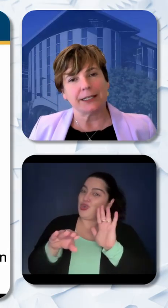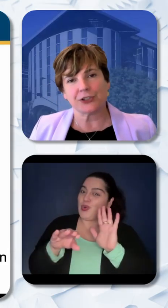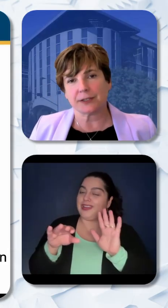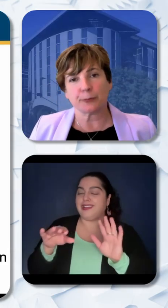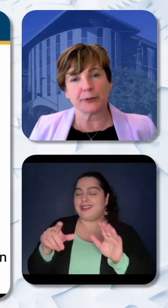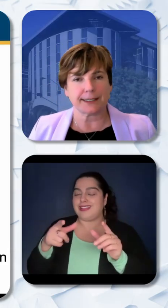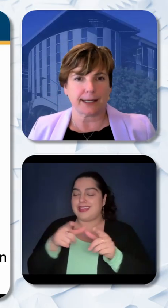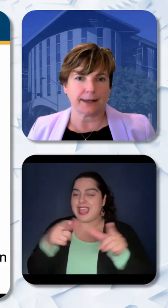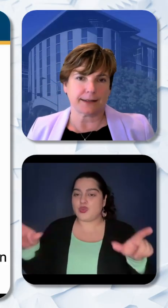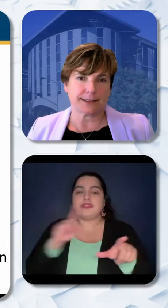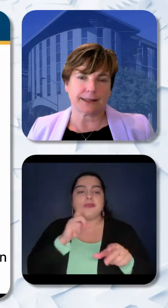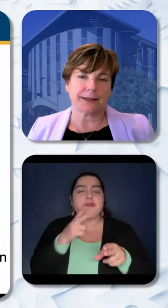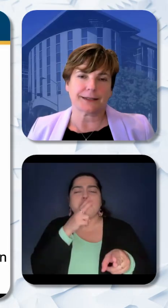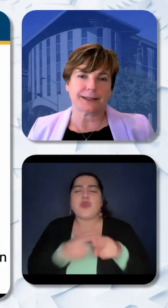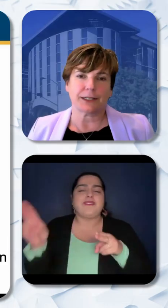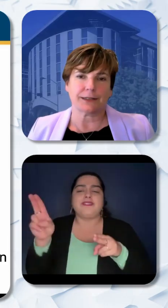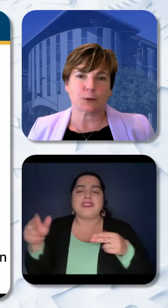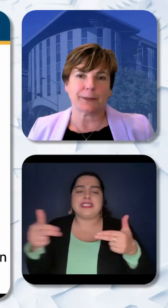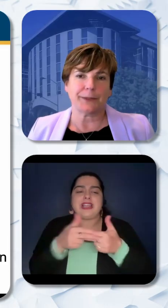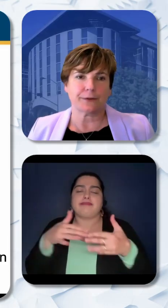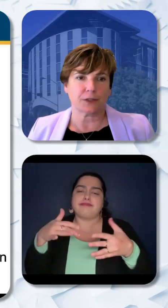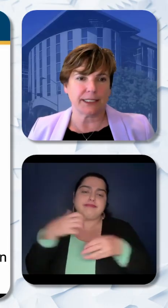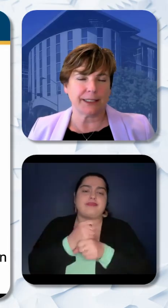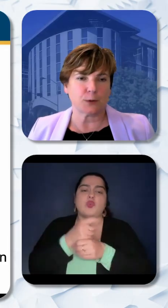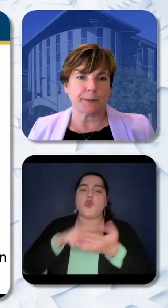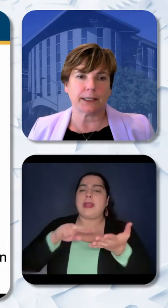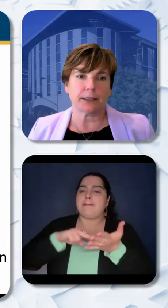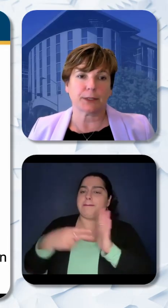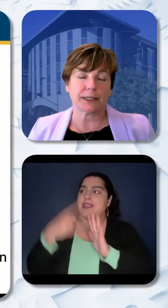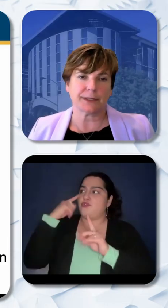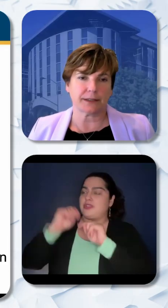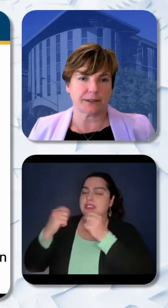here's just a brief slide that summarizes what it means for teams when making placement